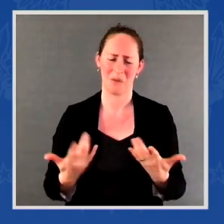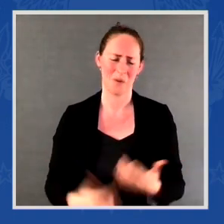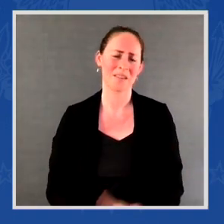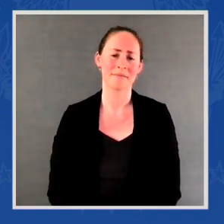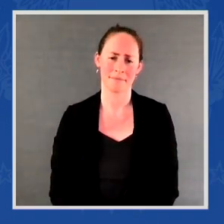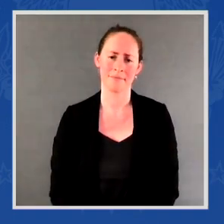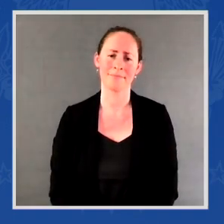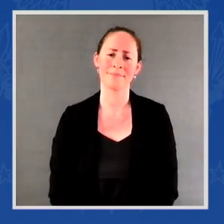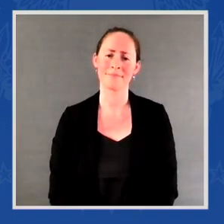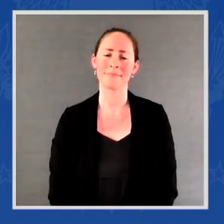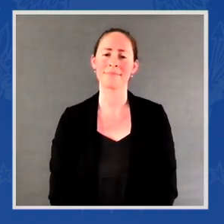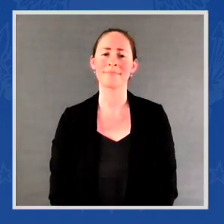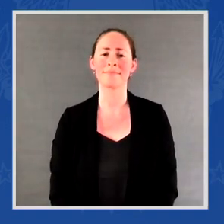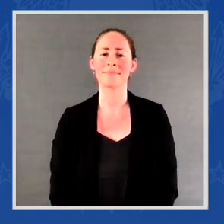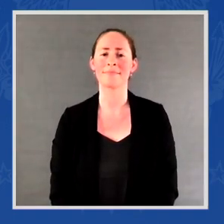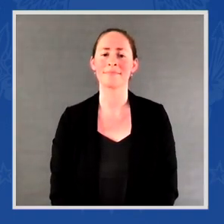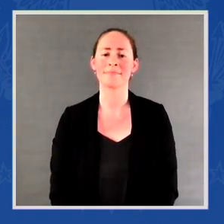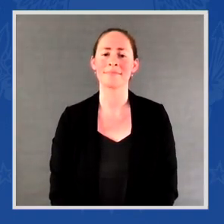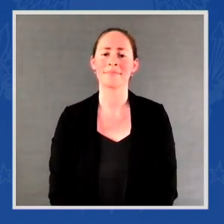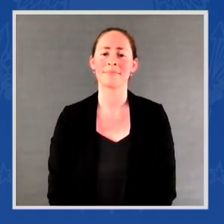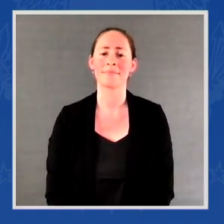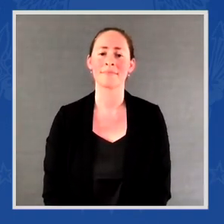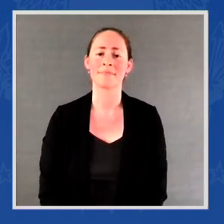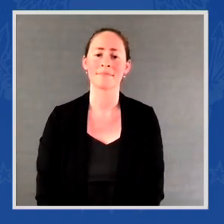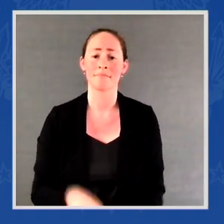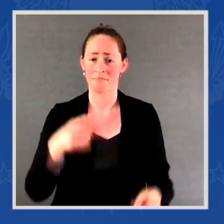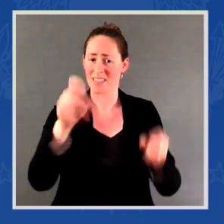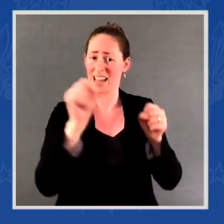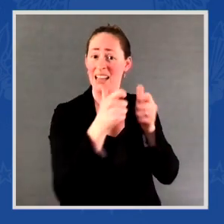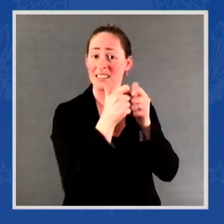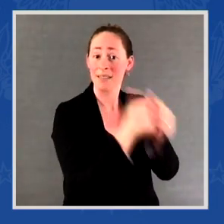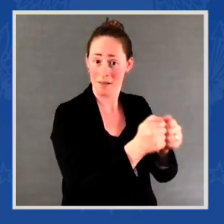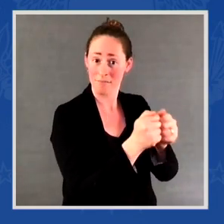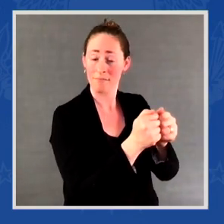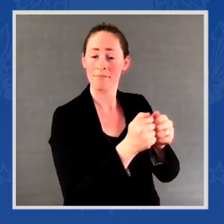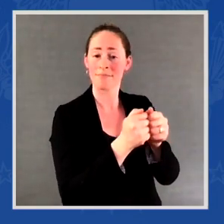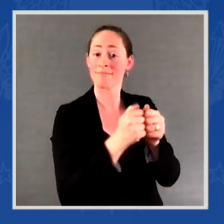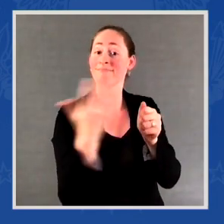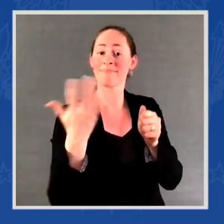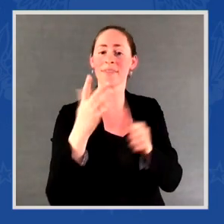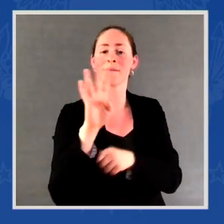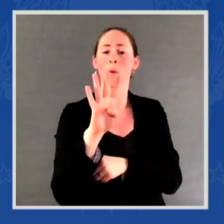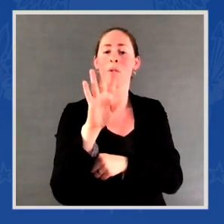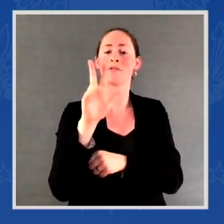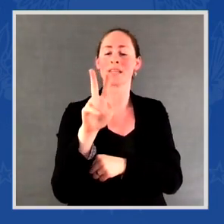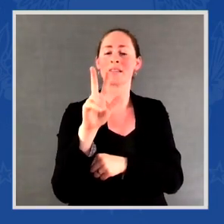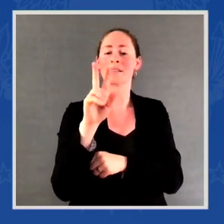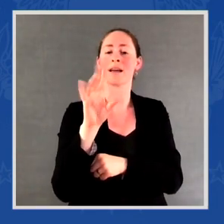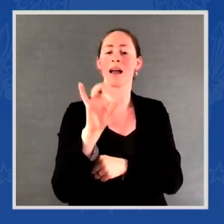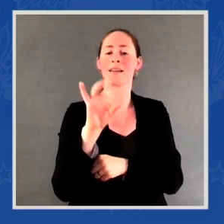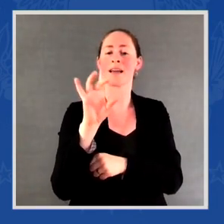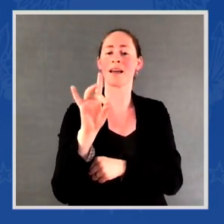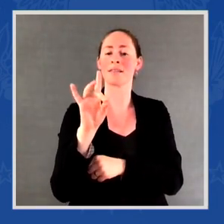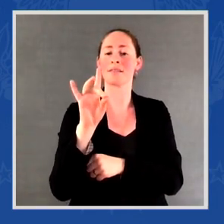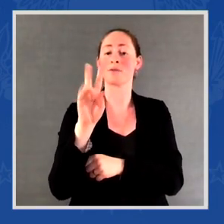Text your Zip Code to 438829 -- 438829.